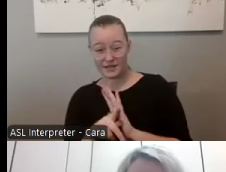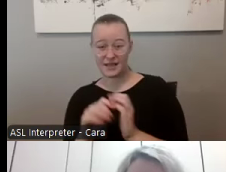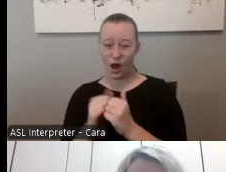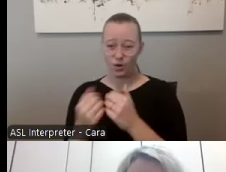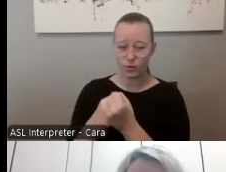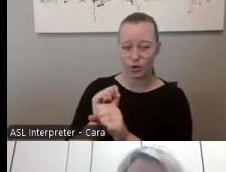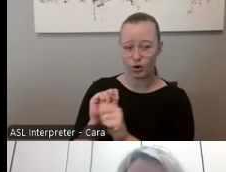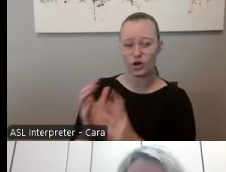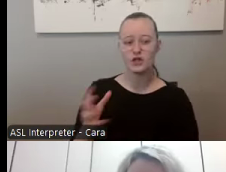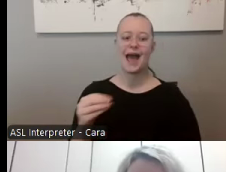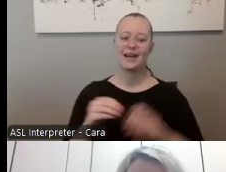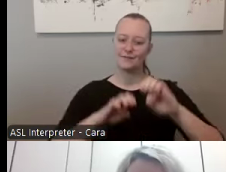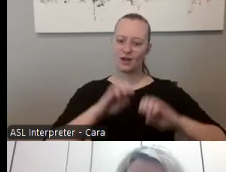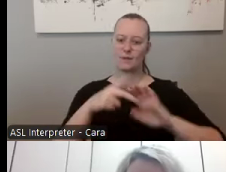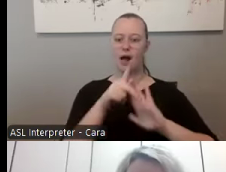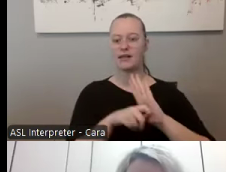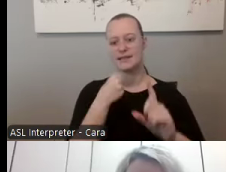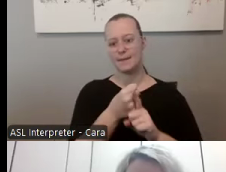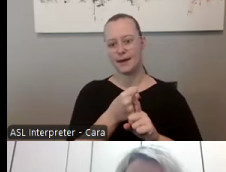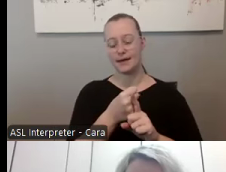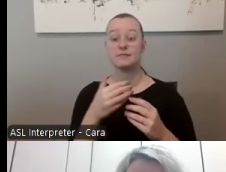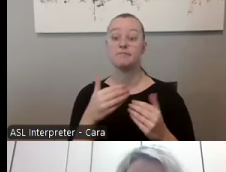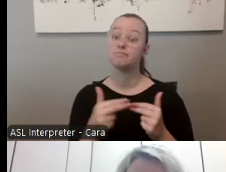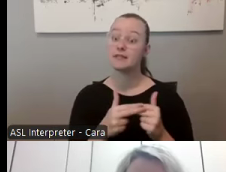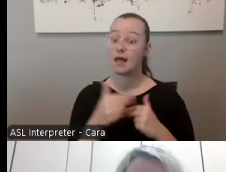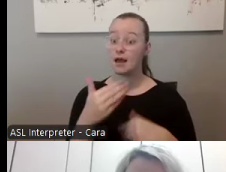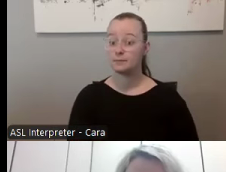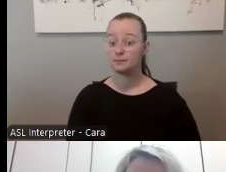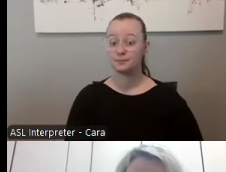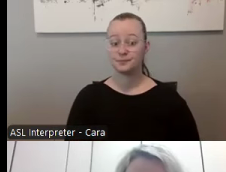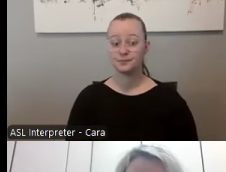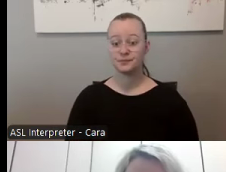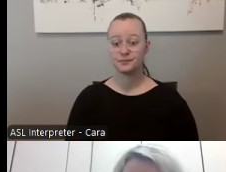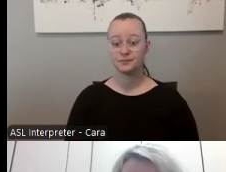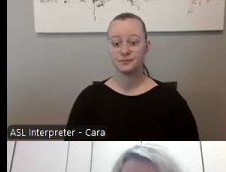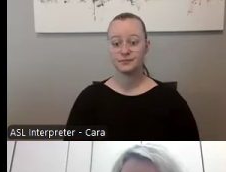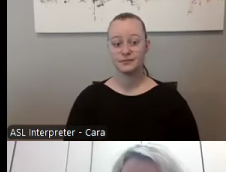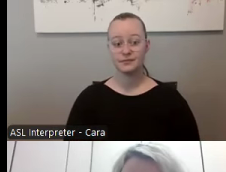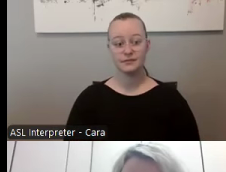Next slide please.